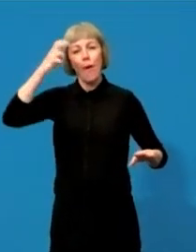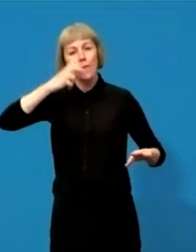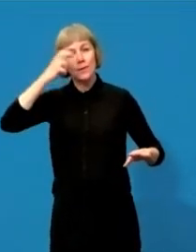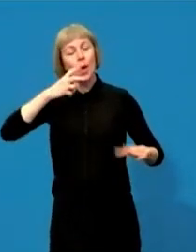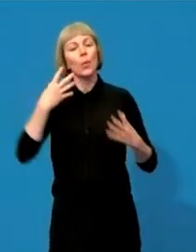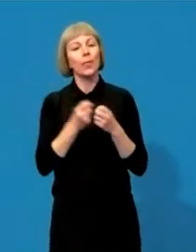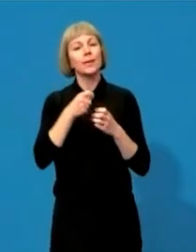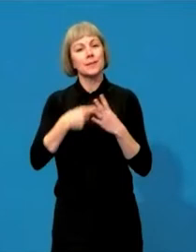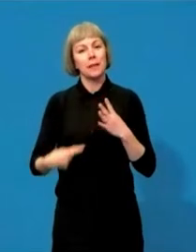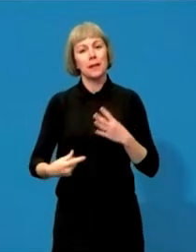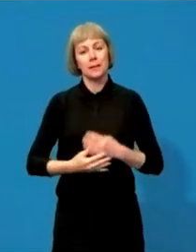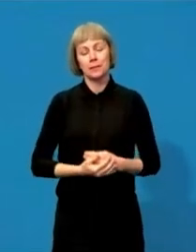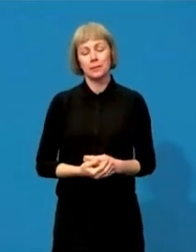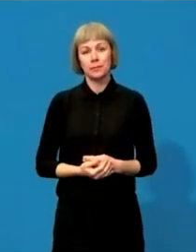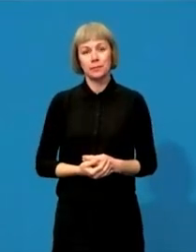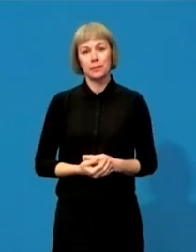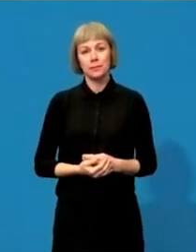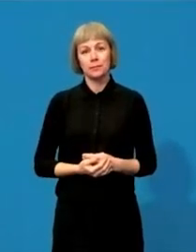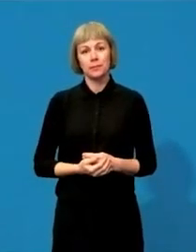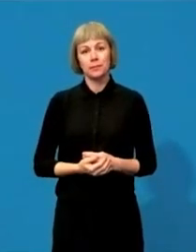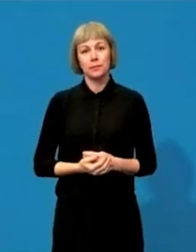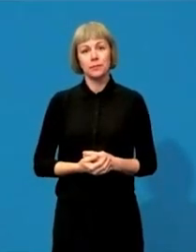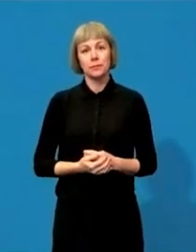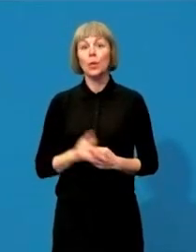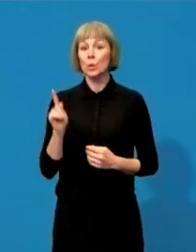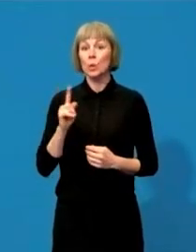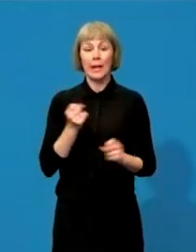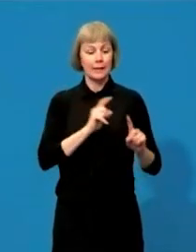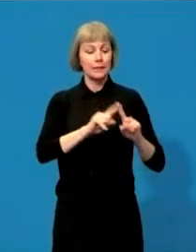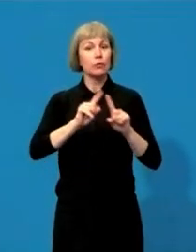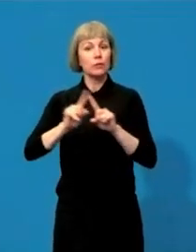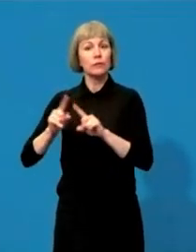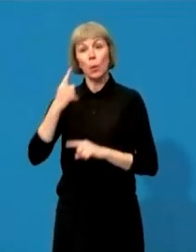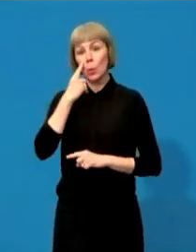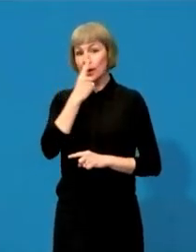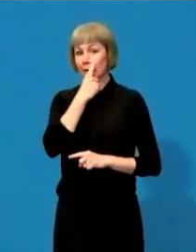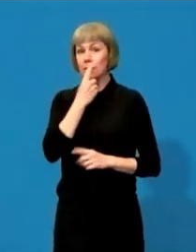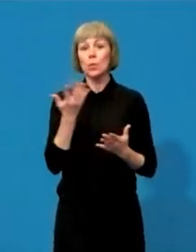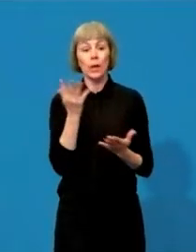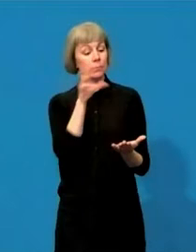Today we are joined by witnesses giving evidence from Broome and Fitzroy Crossing in